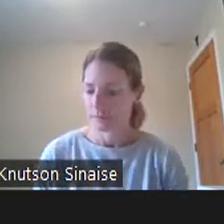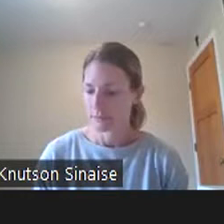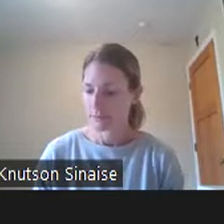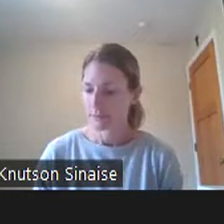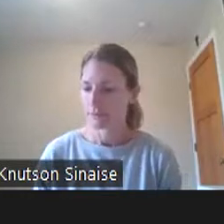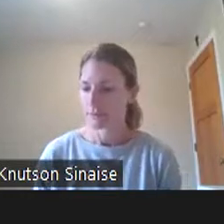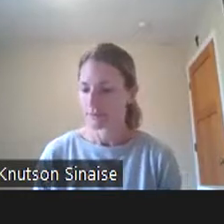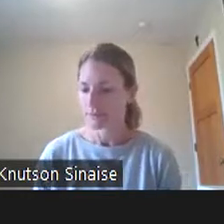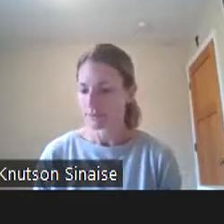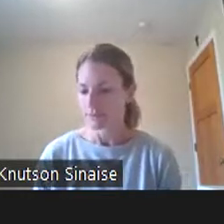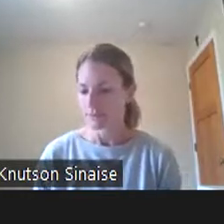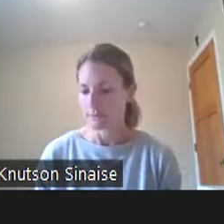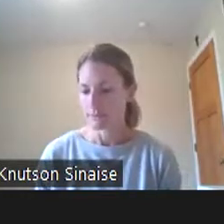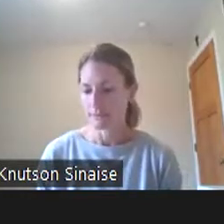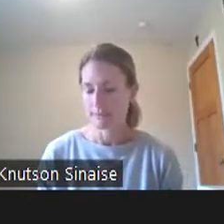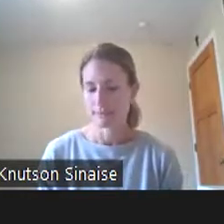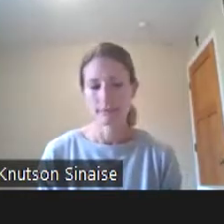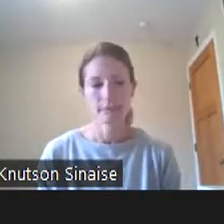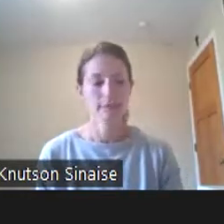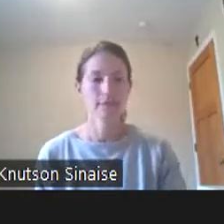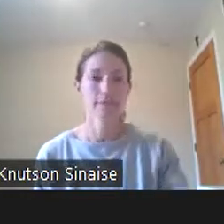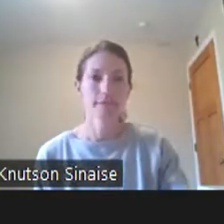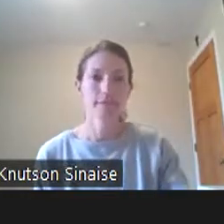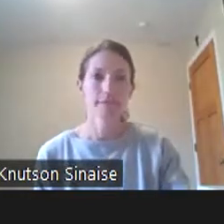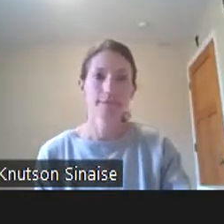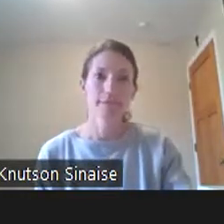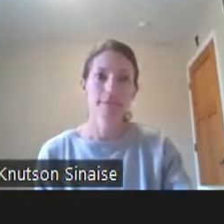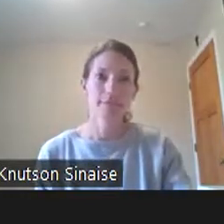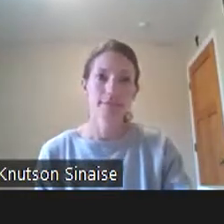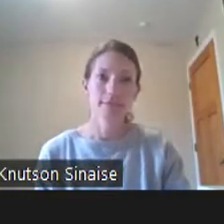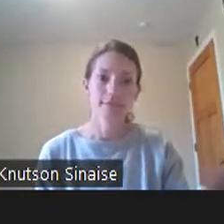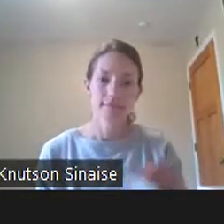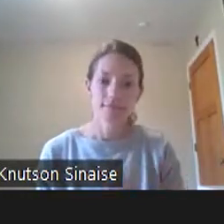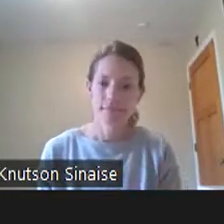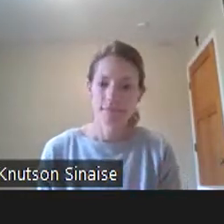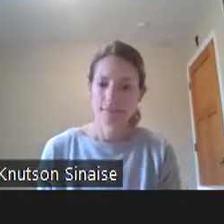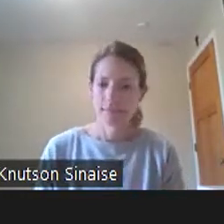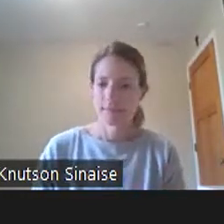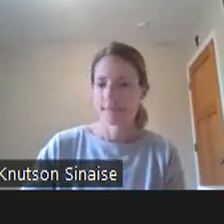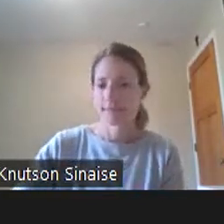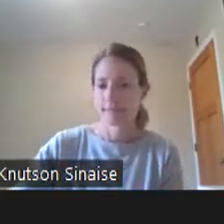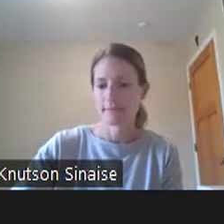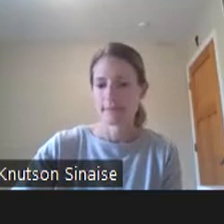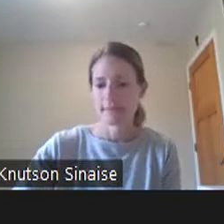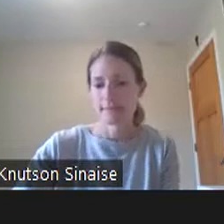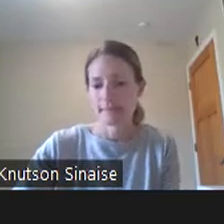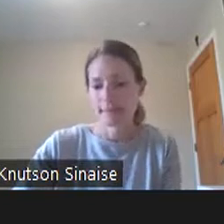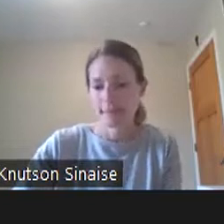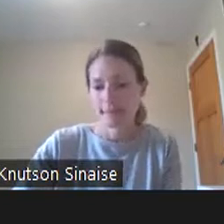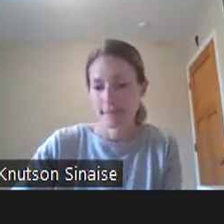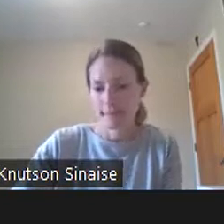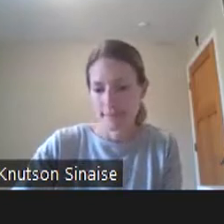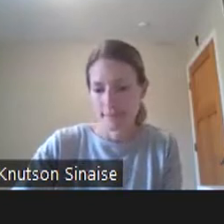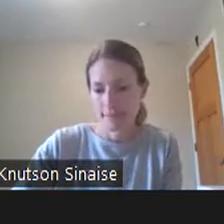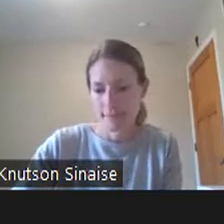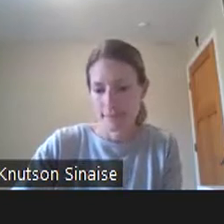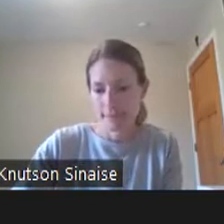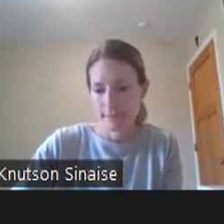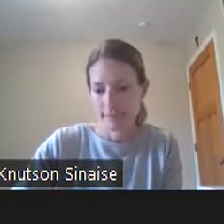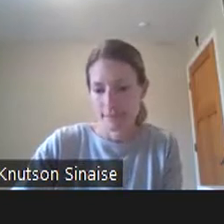This was a partnership between HRSA as well as the Office of Minority Health. It seeks to improve COVID-19 related